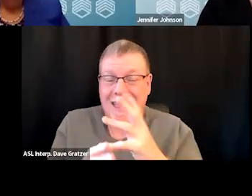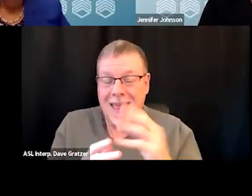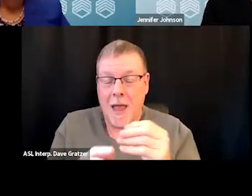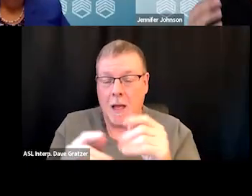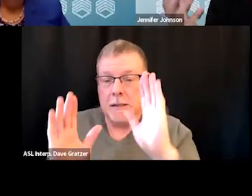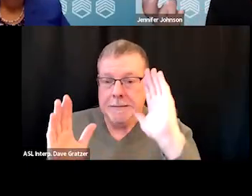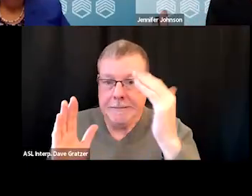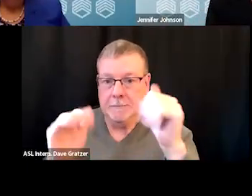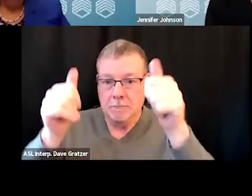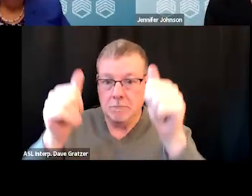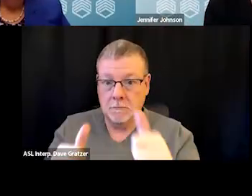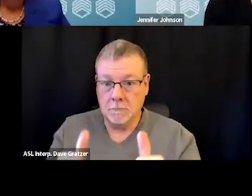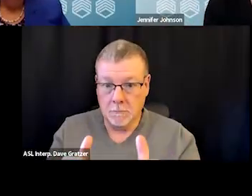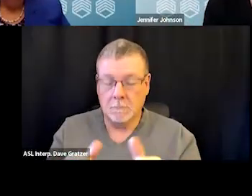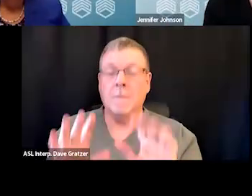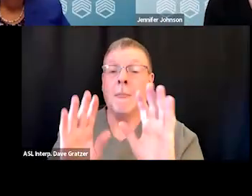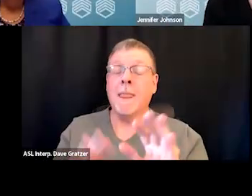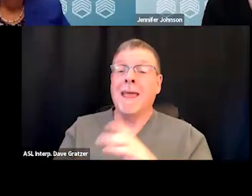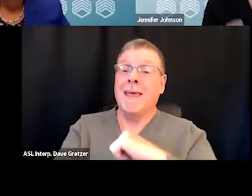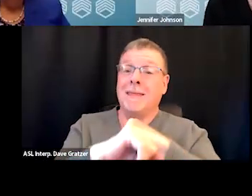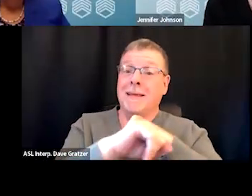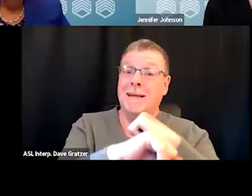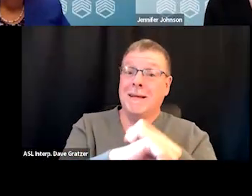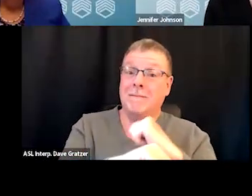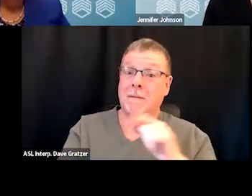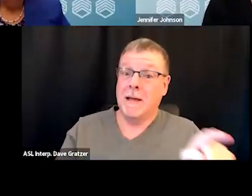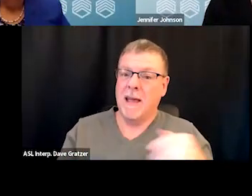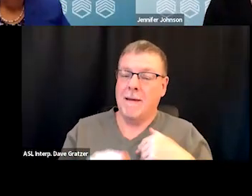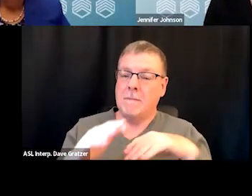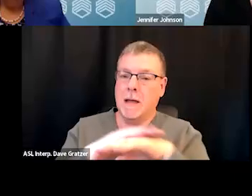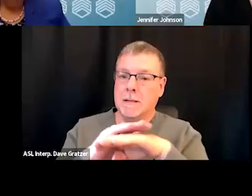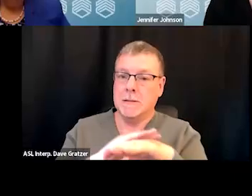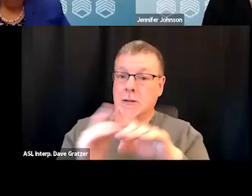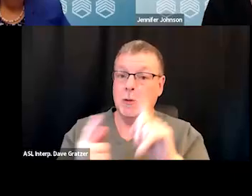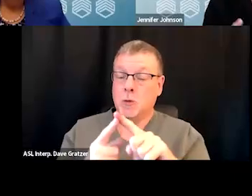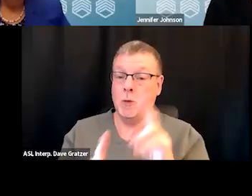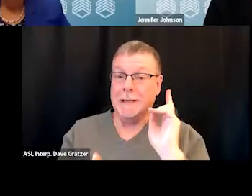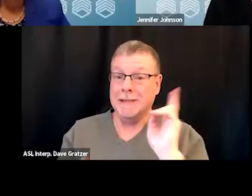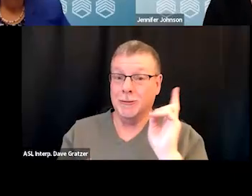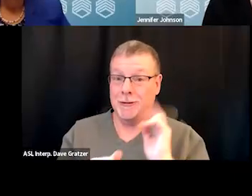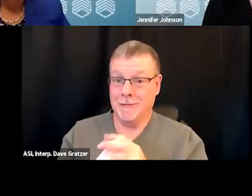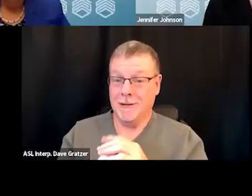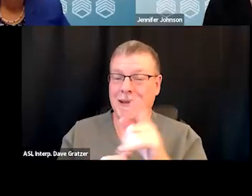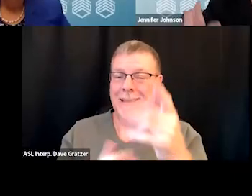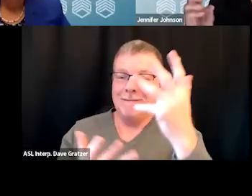So the defense attorney has access to the mental health history. They may know the person.